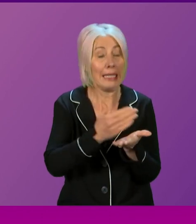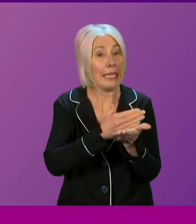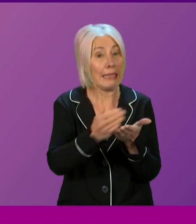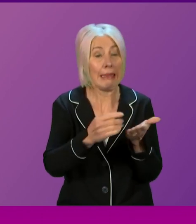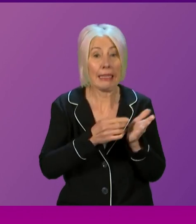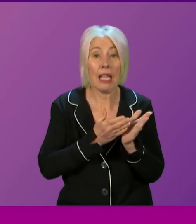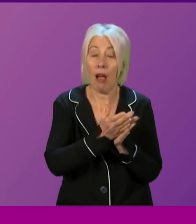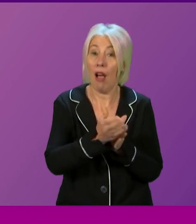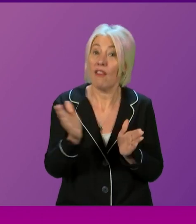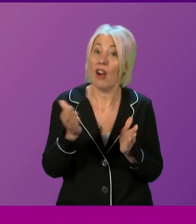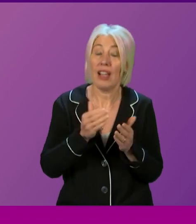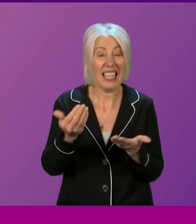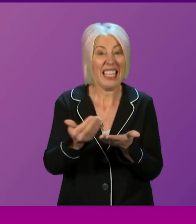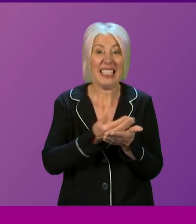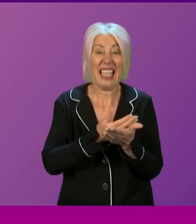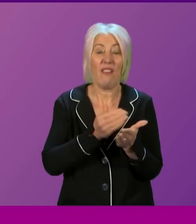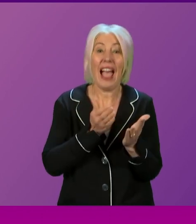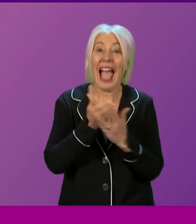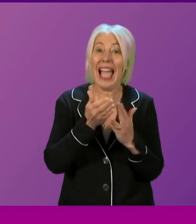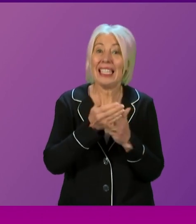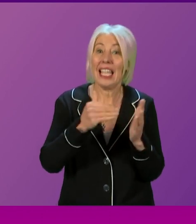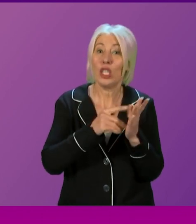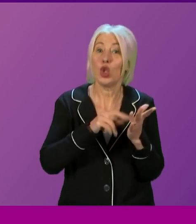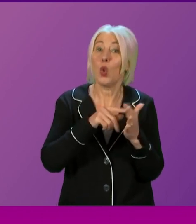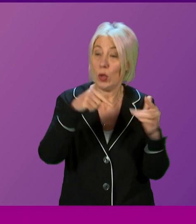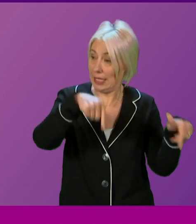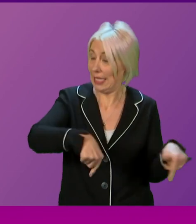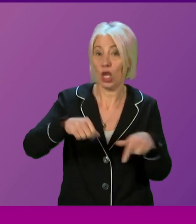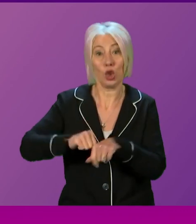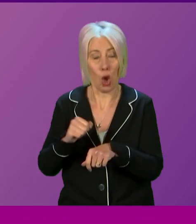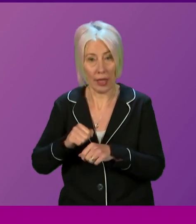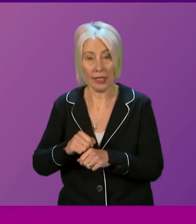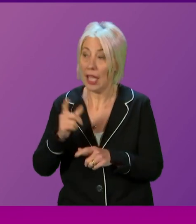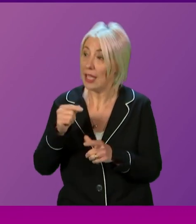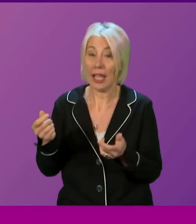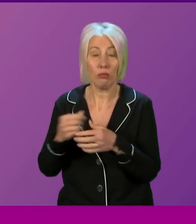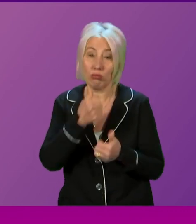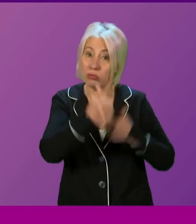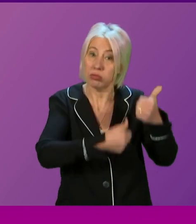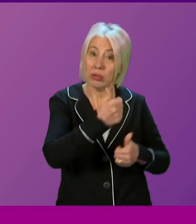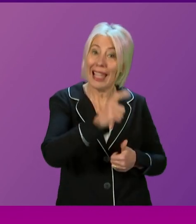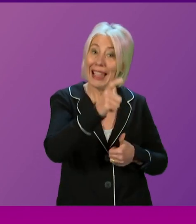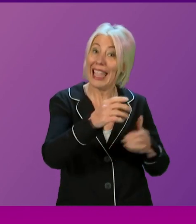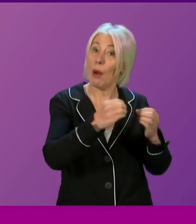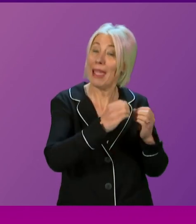for safe access zones in Scotland. Will the First Minister join me in congratulating Clare Bailey and her team on that victory,